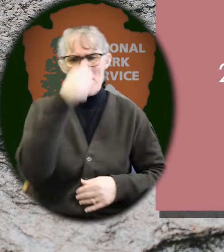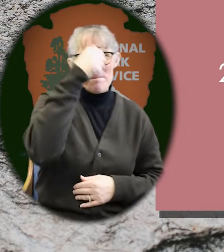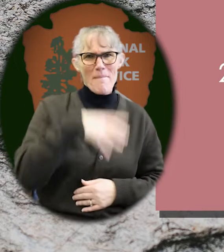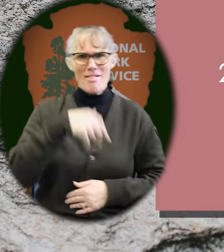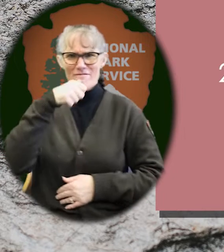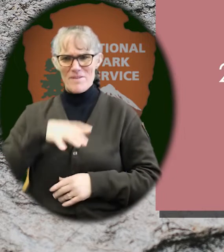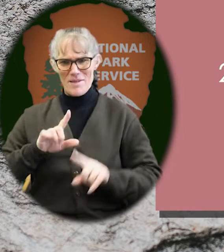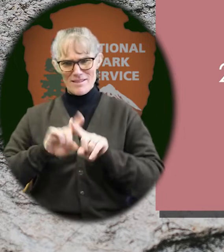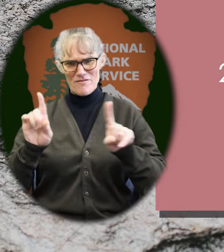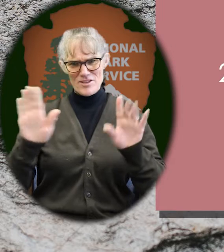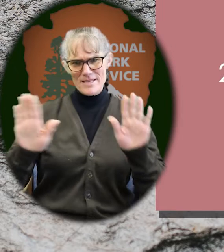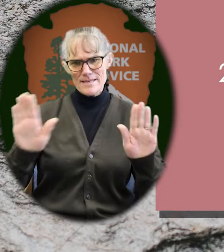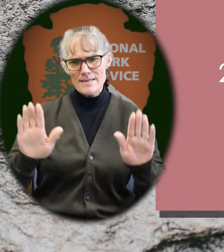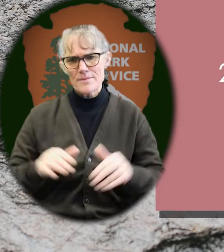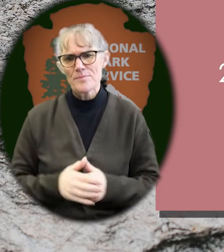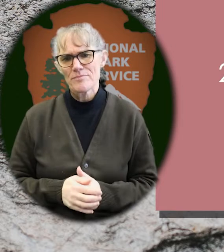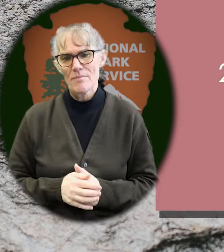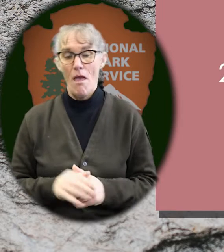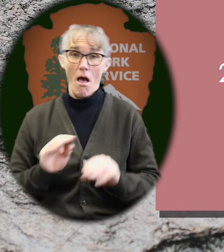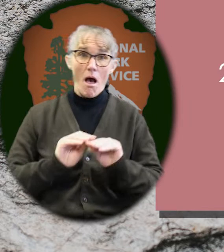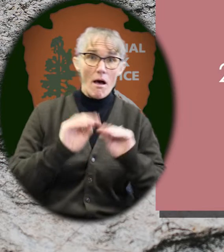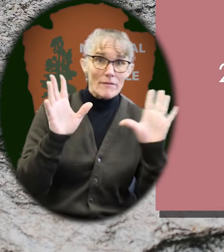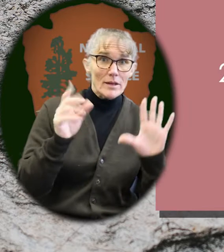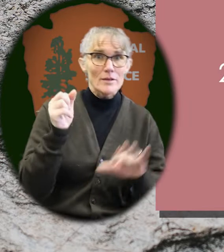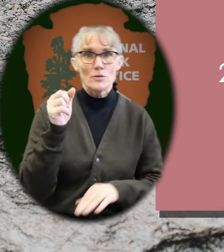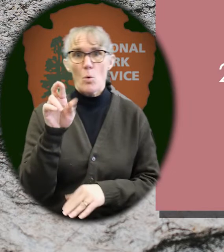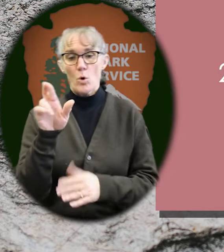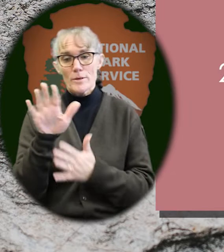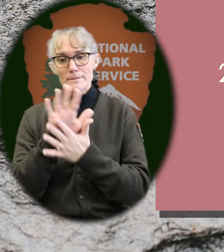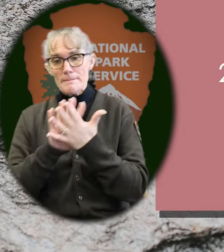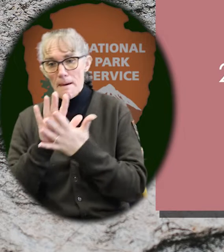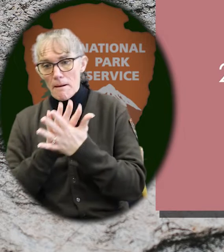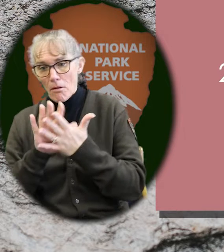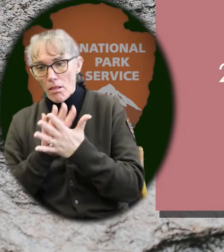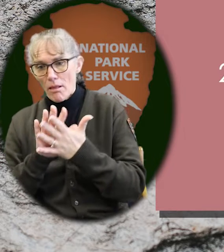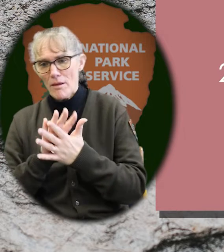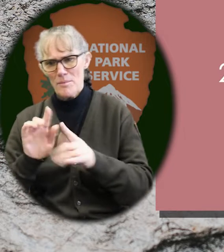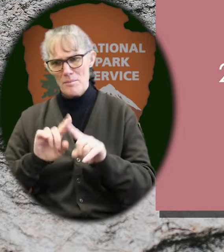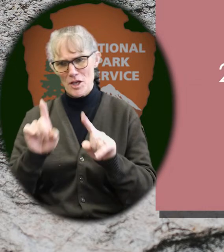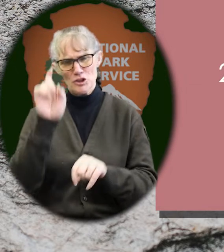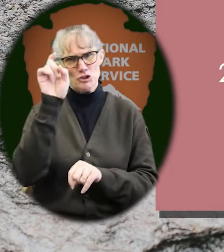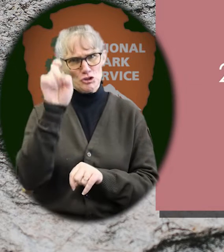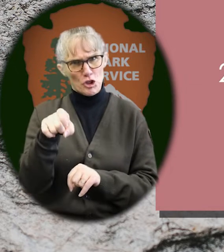Um. It might be obvious, or it might be more subtle, but these differences should be accounted for.